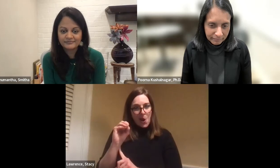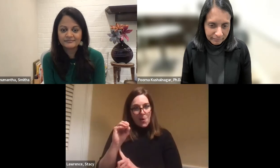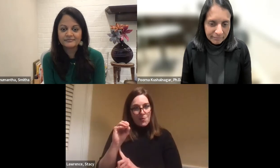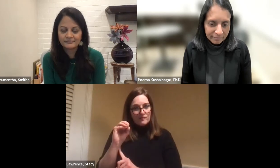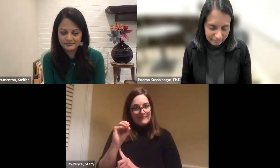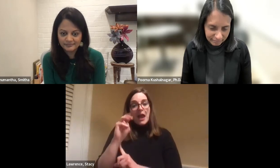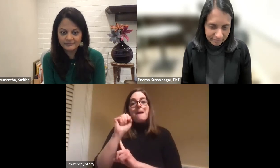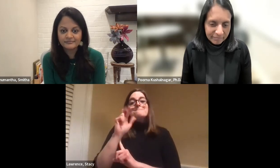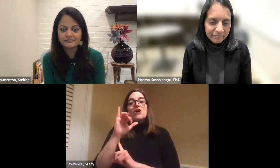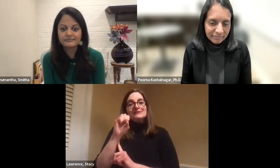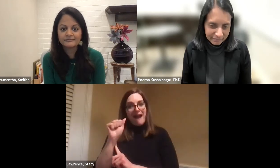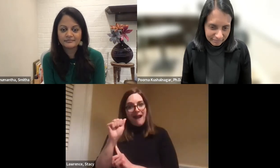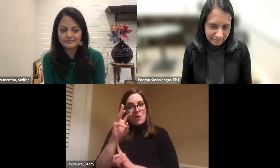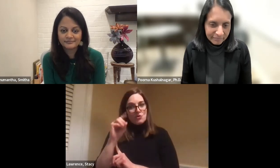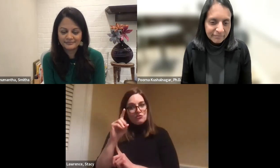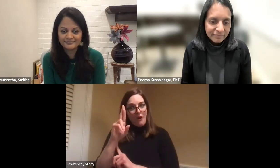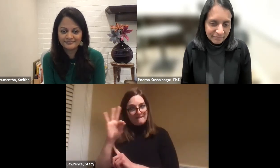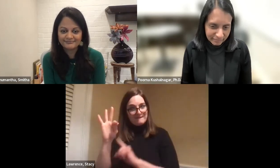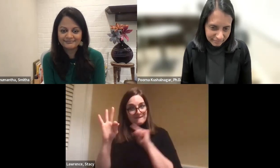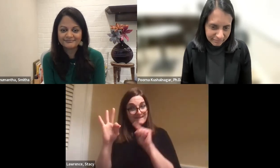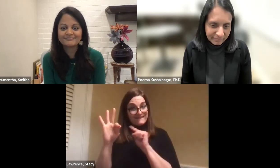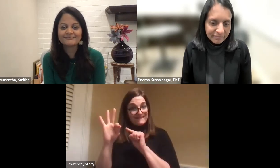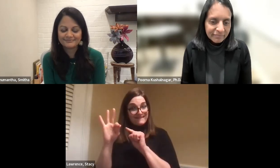Loriann Macko, Marissa Woodruff...